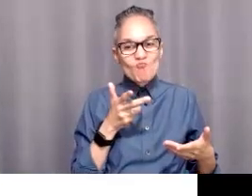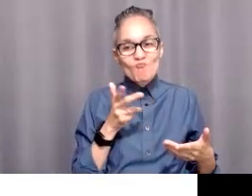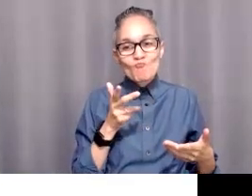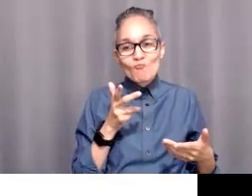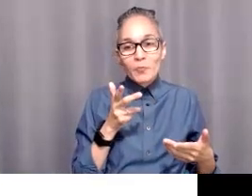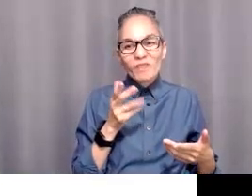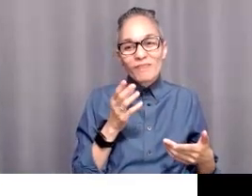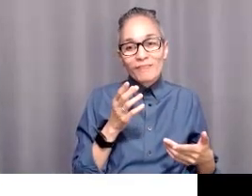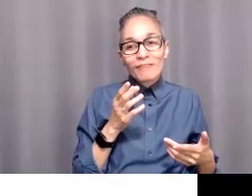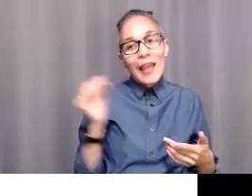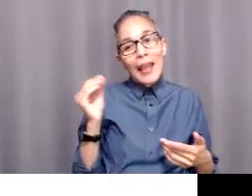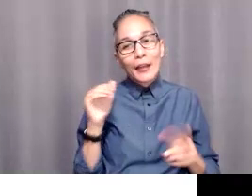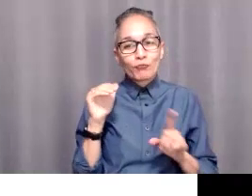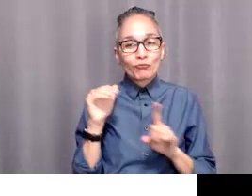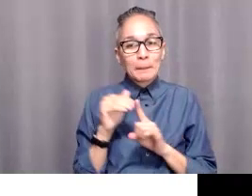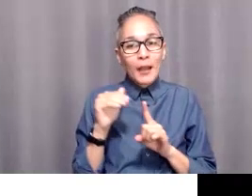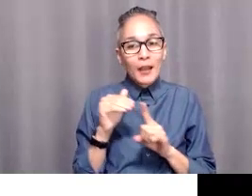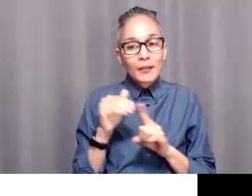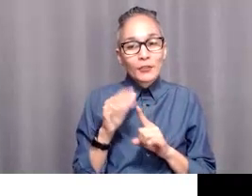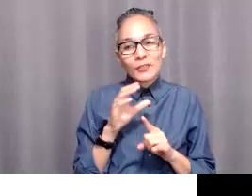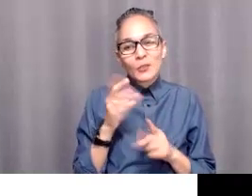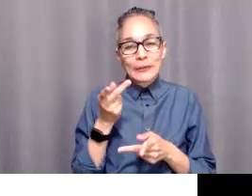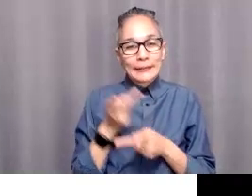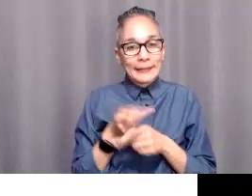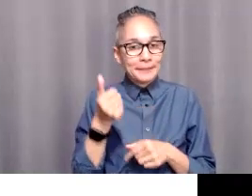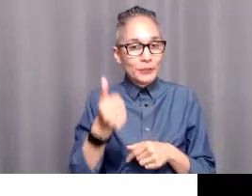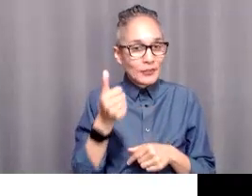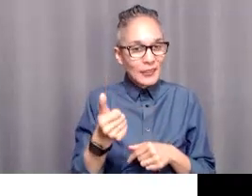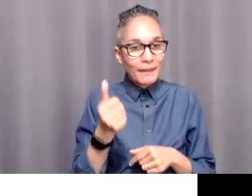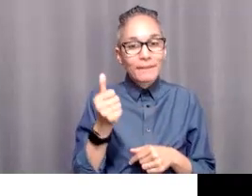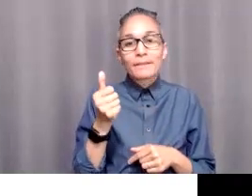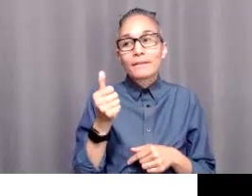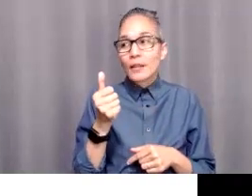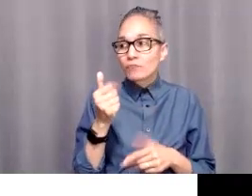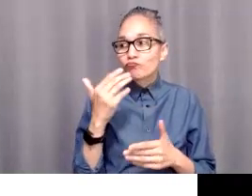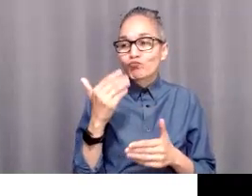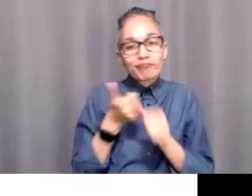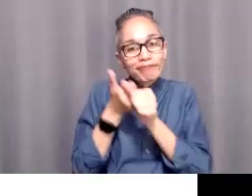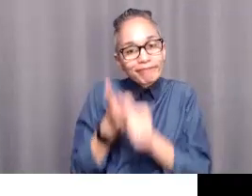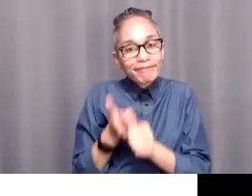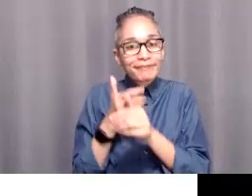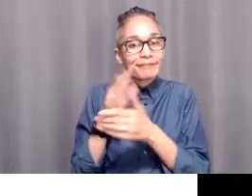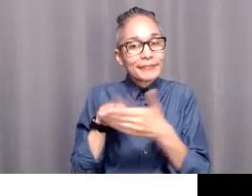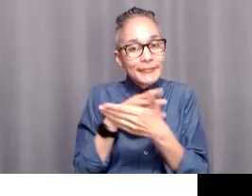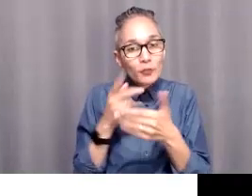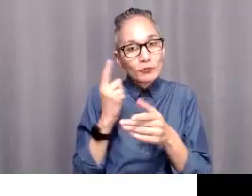reminders and, you know, to keep herself on schedule. Of the things that she would be doing each week